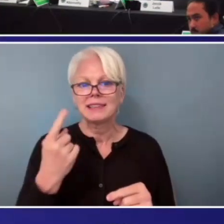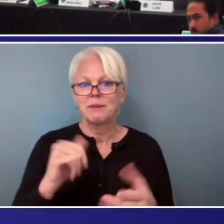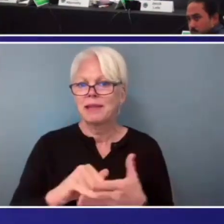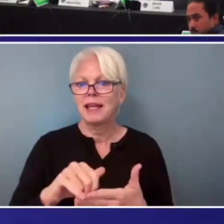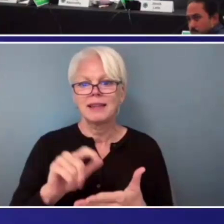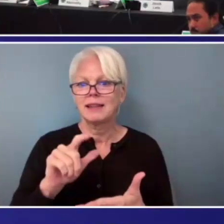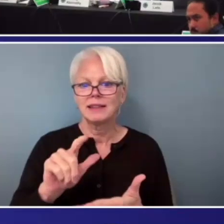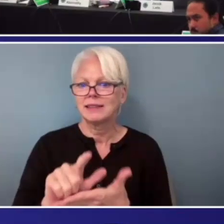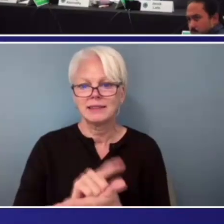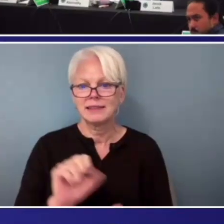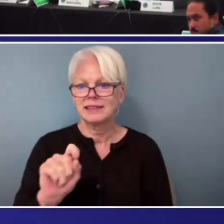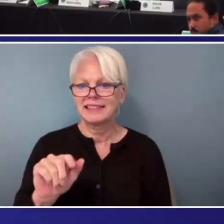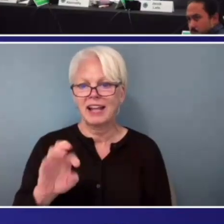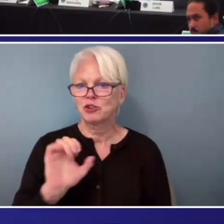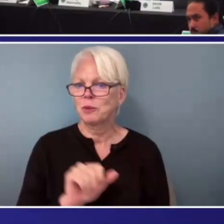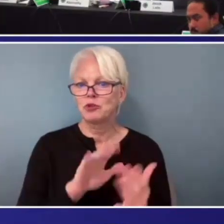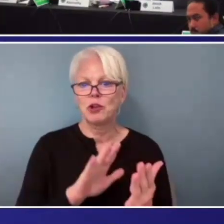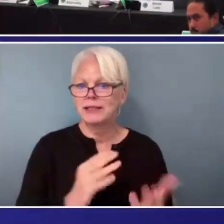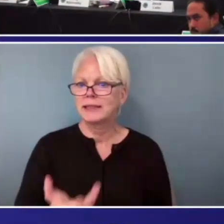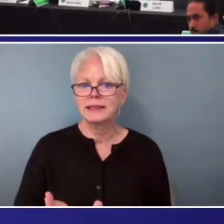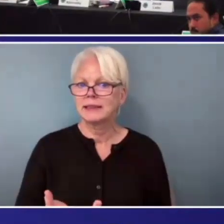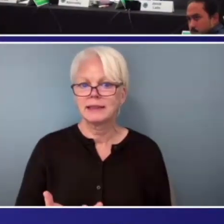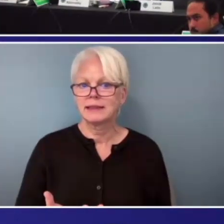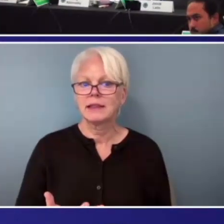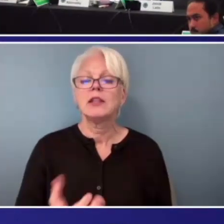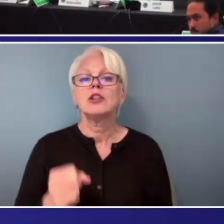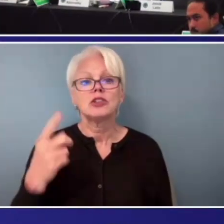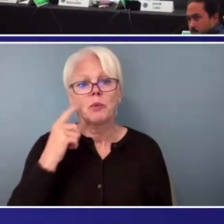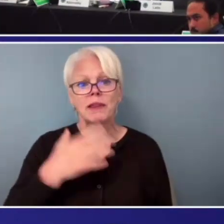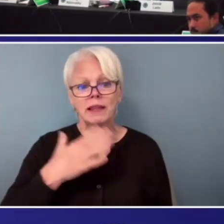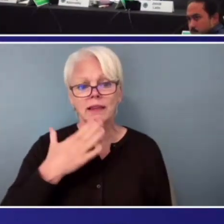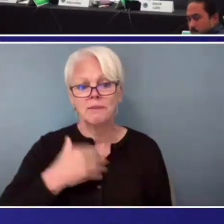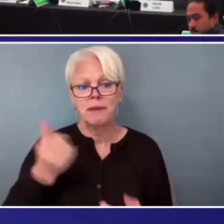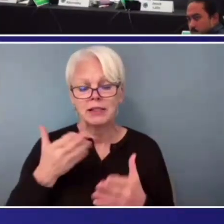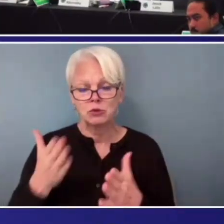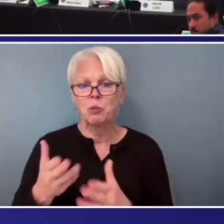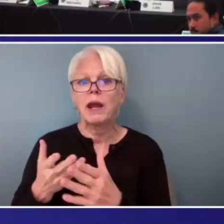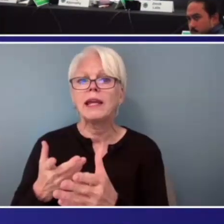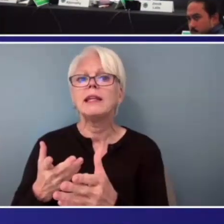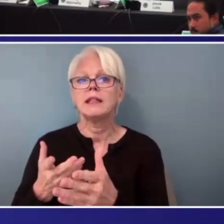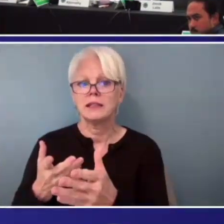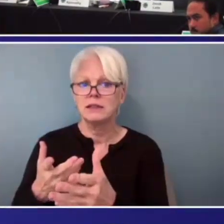And we feel like the best way to do this is to discuss it through the preamble very